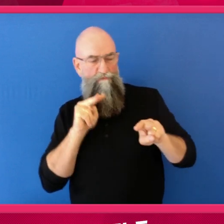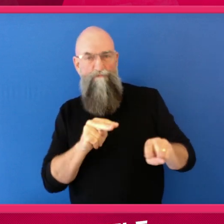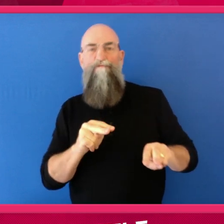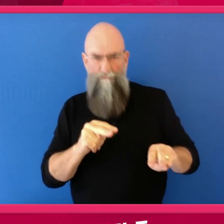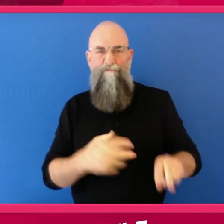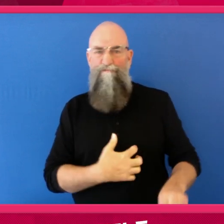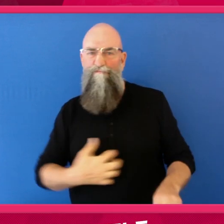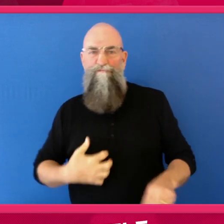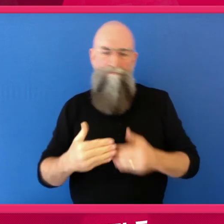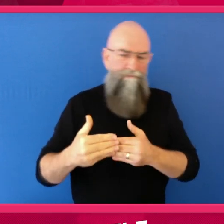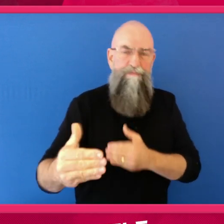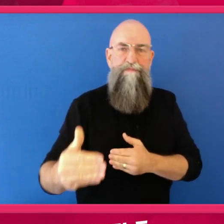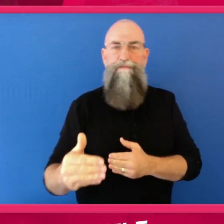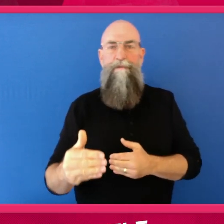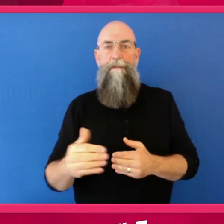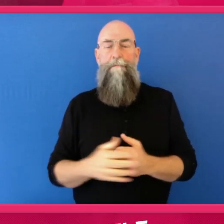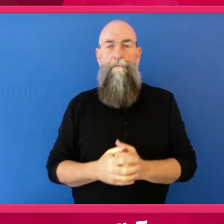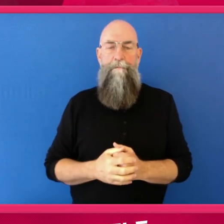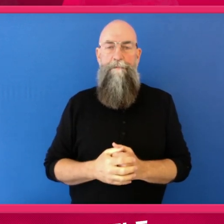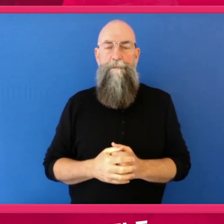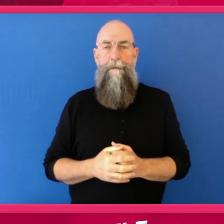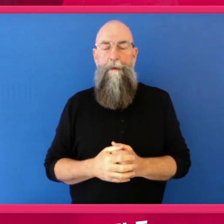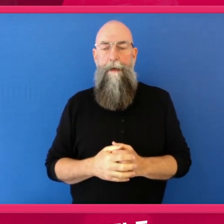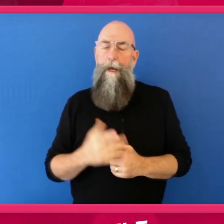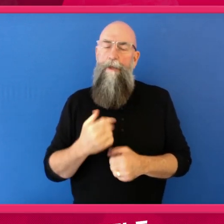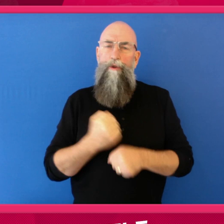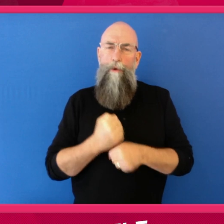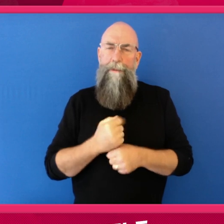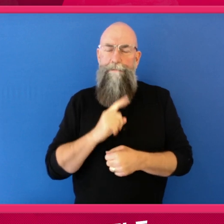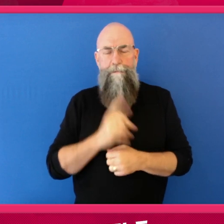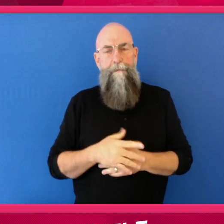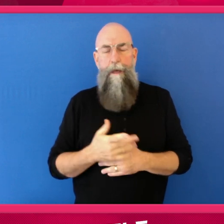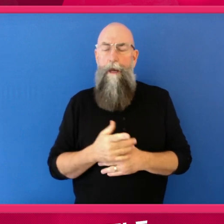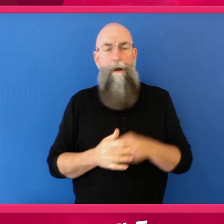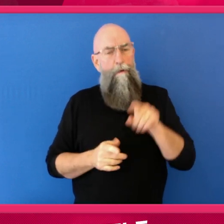Georgie Tunny: Is it training that you fall back on Rowan when things might not be going